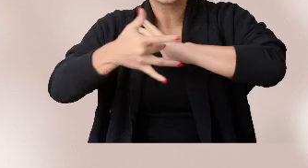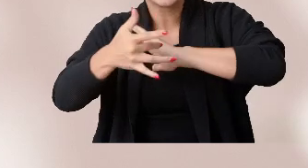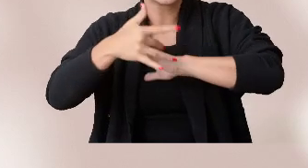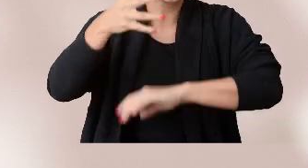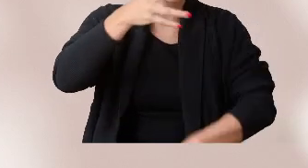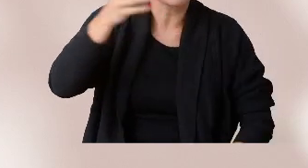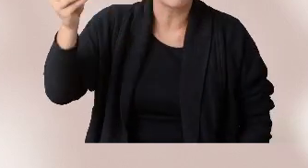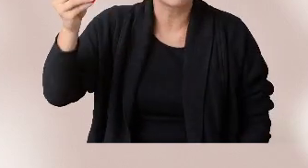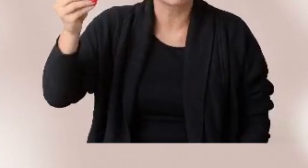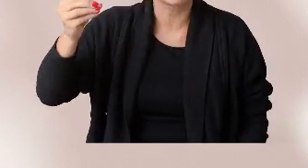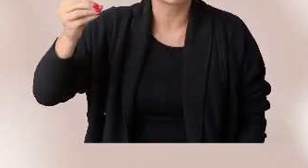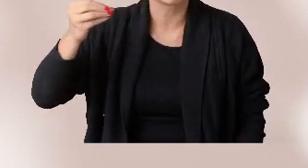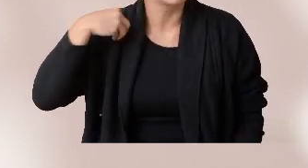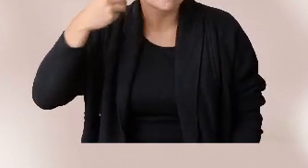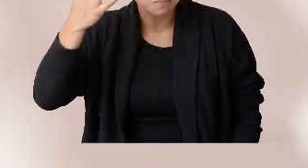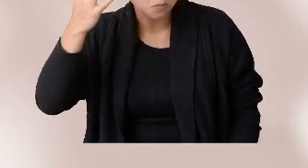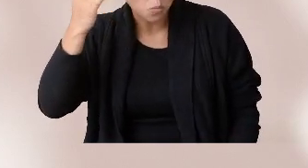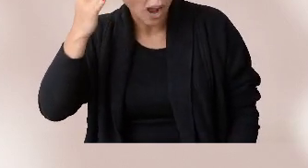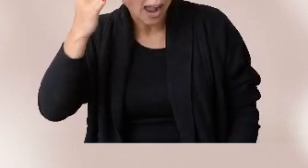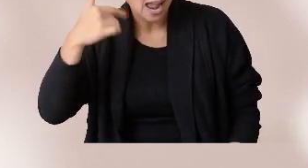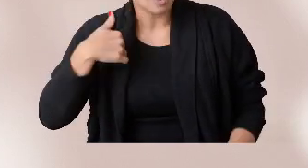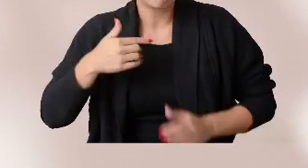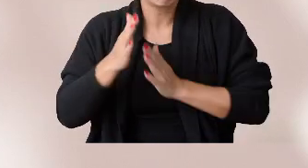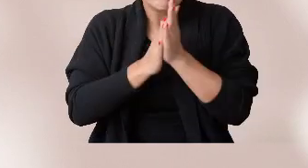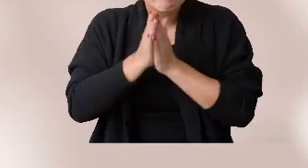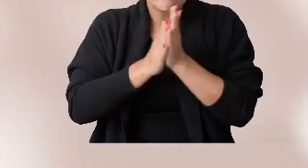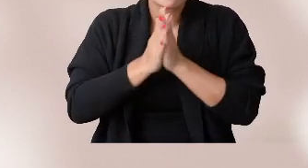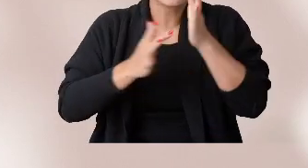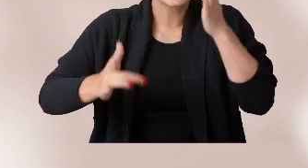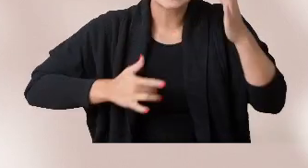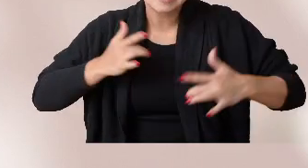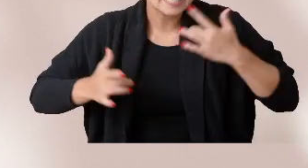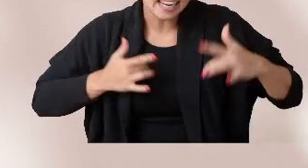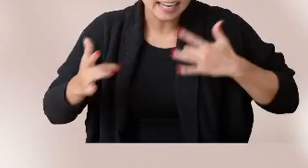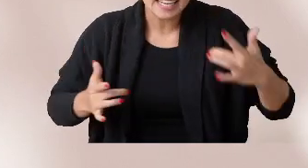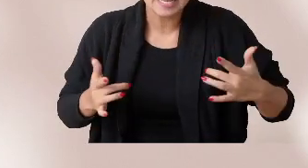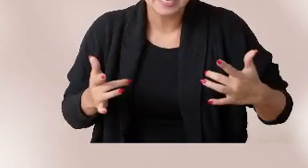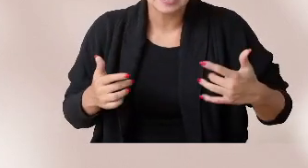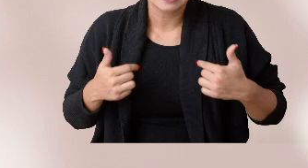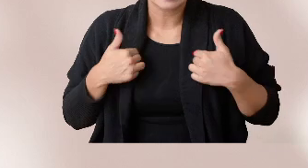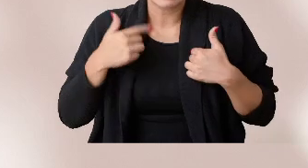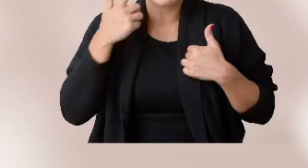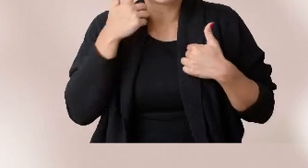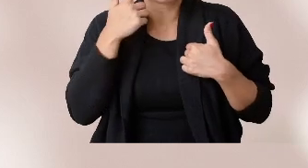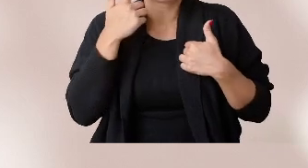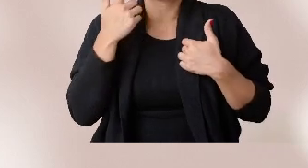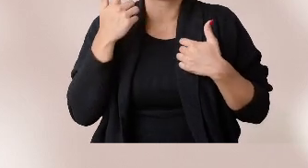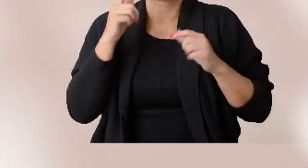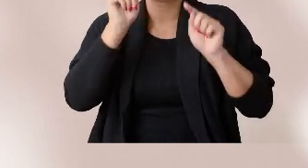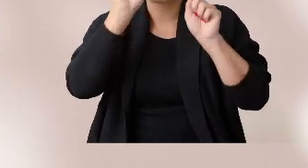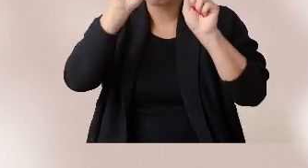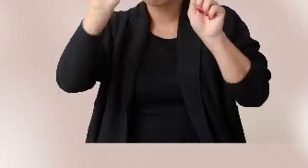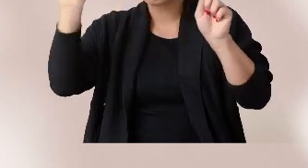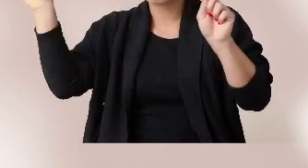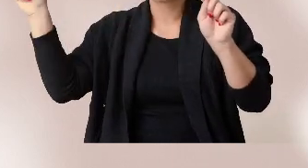My first reason for this is that I... well, I didn't think that everyone would want to talk to me.